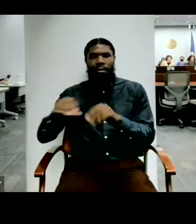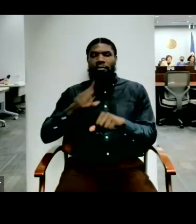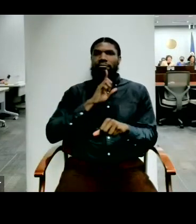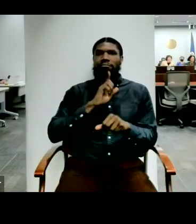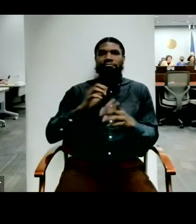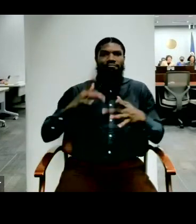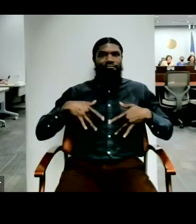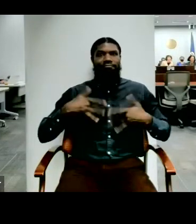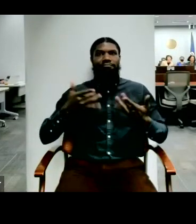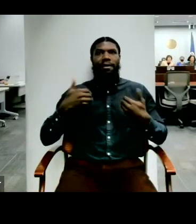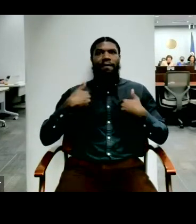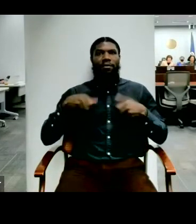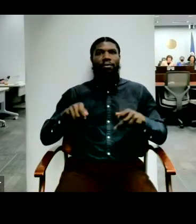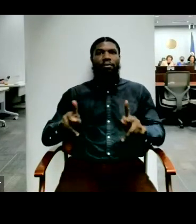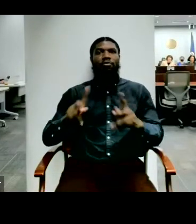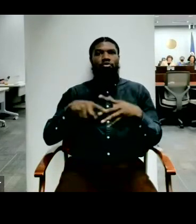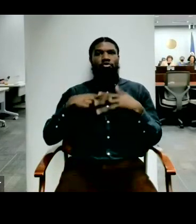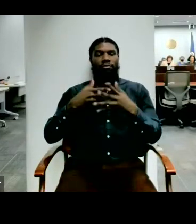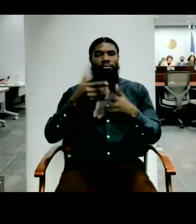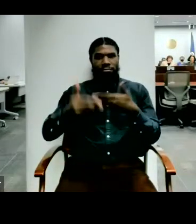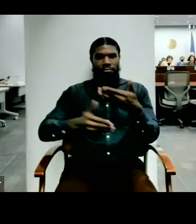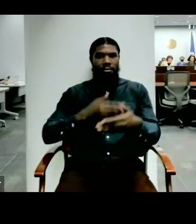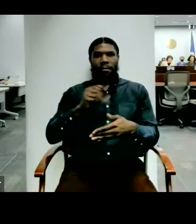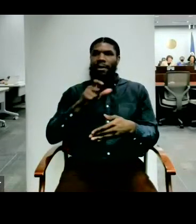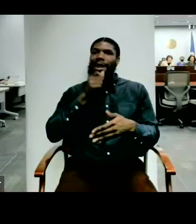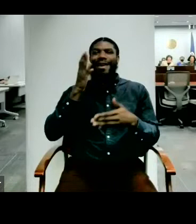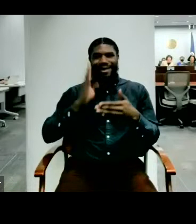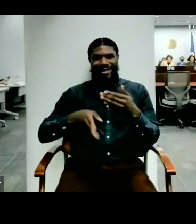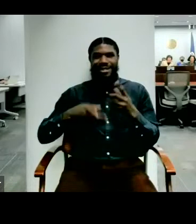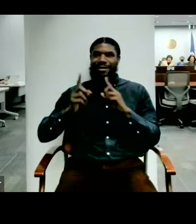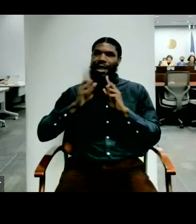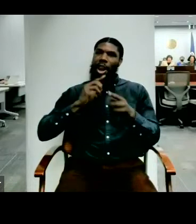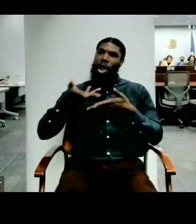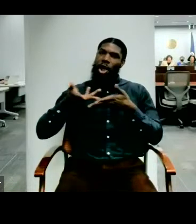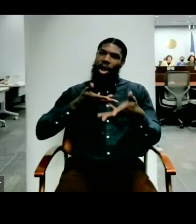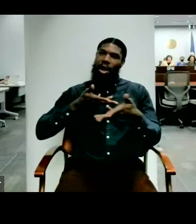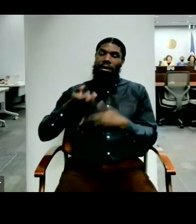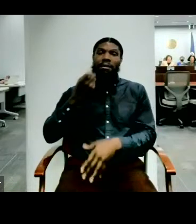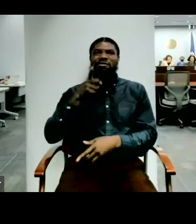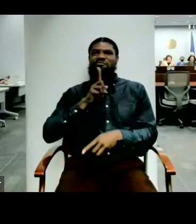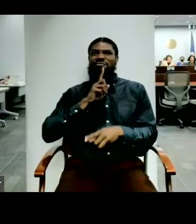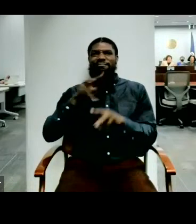have this opportunity to begin, but not end our dialogue since I really look forward to